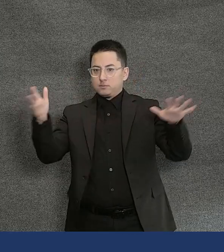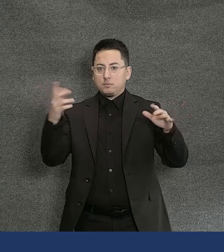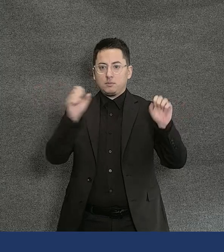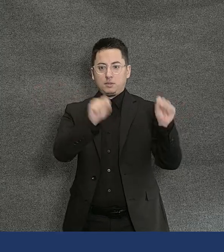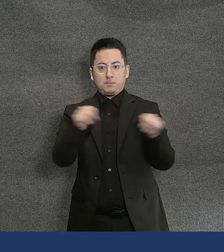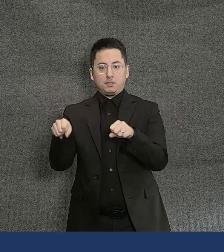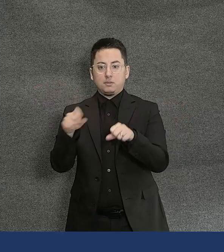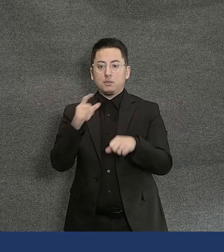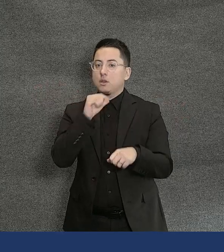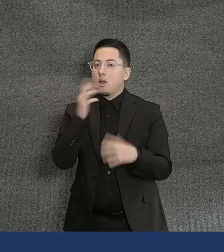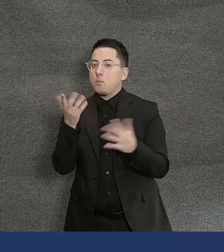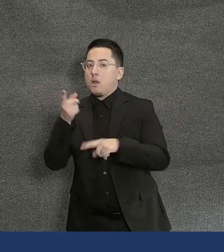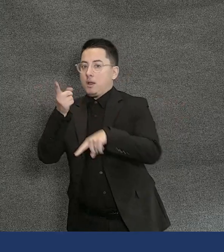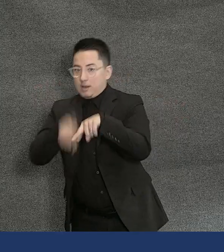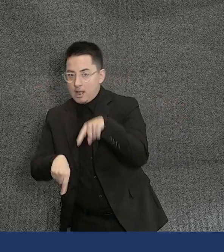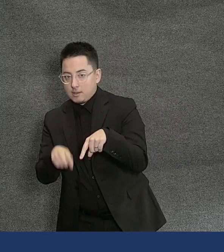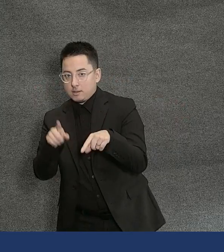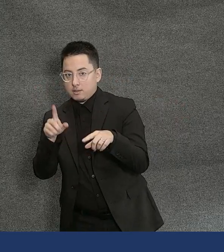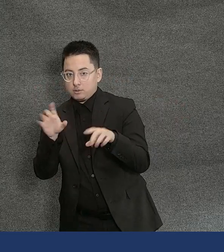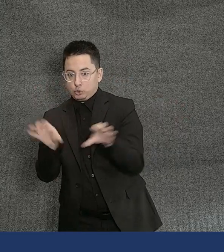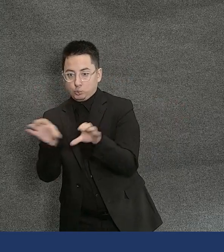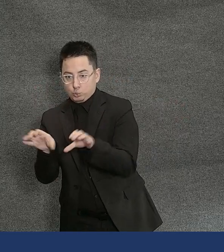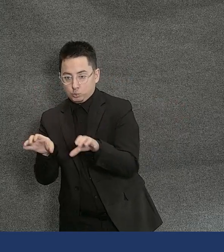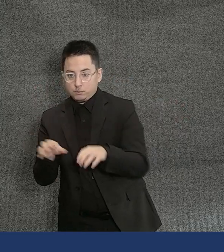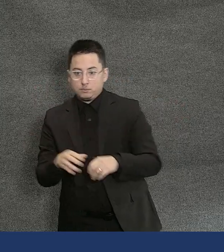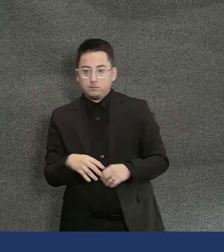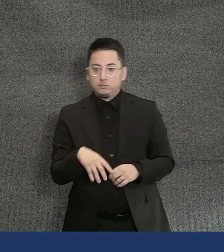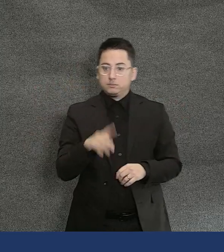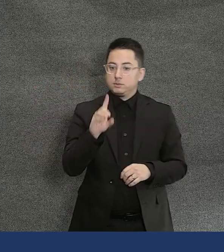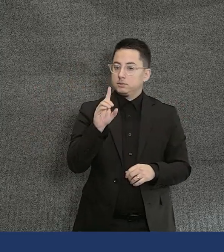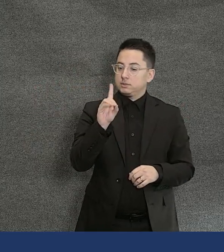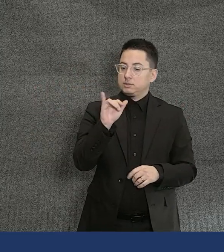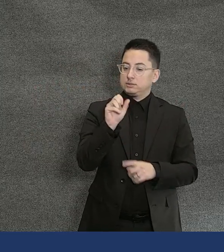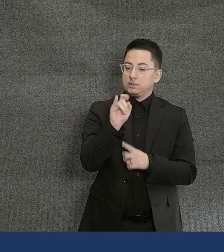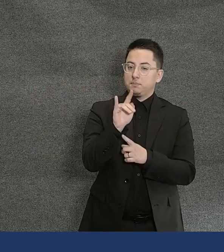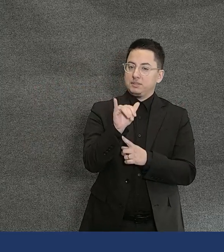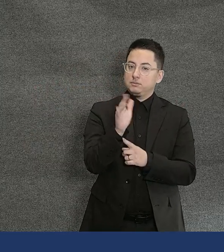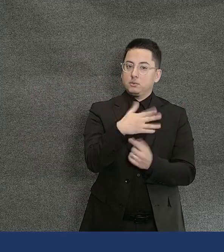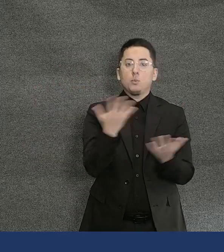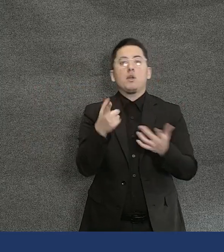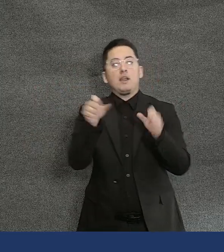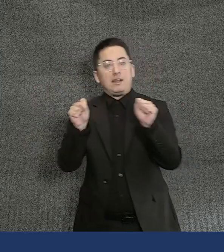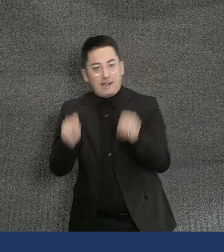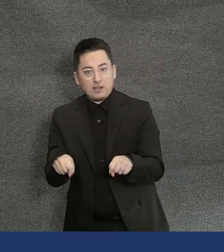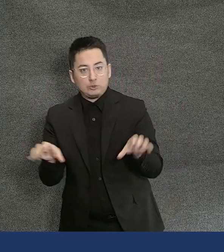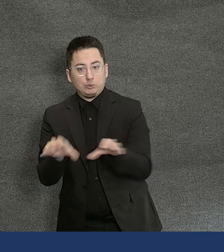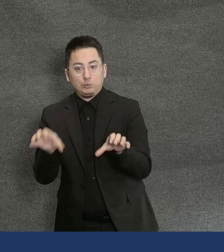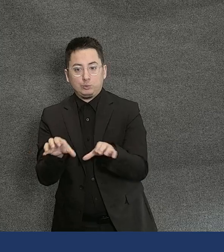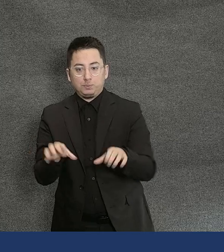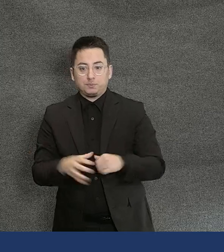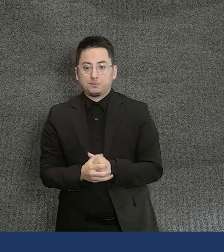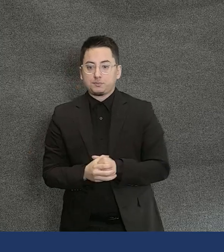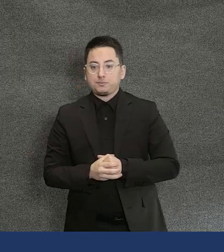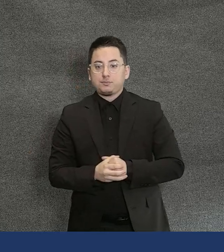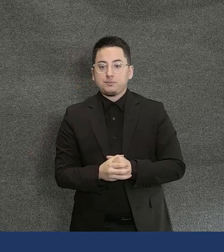I liked how he framed that. And I know when I was meeting with him a month or so ago,